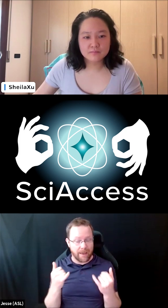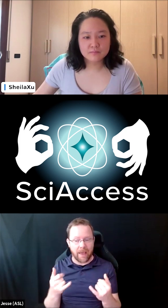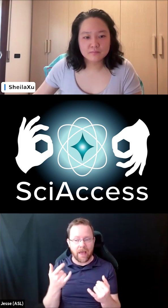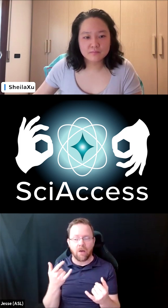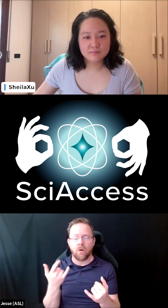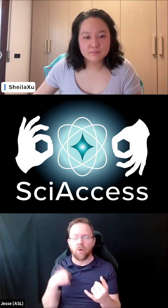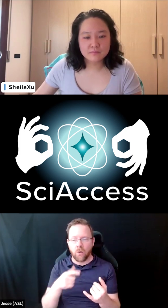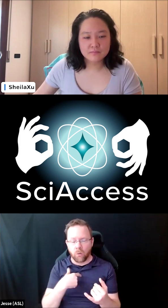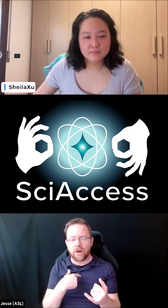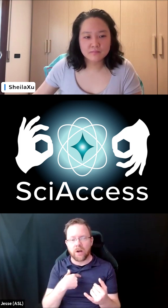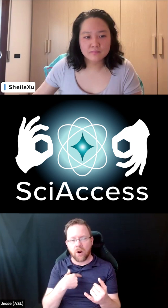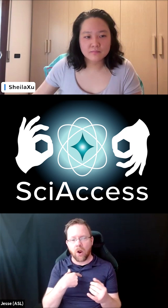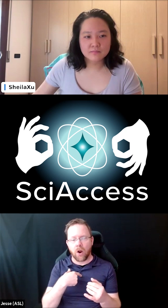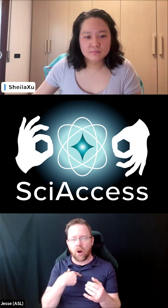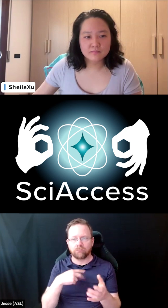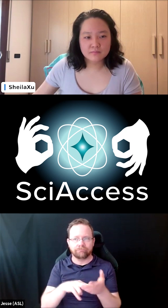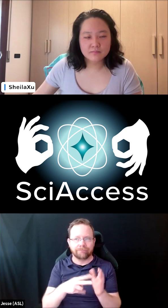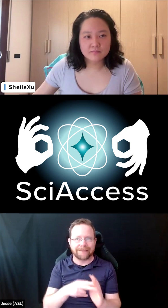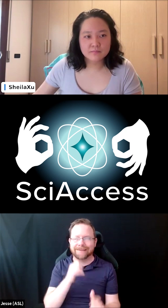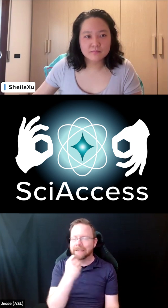the abilities of the disabled person because we have shown